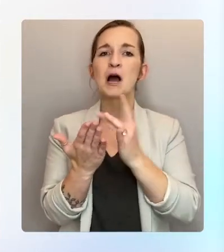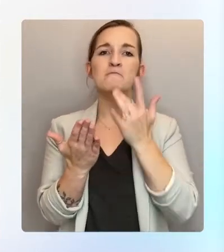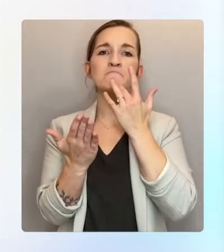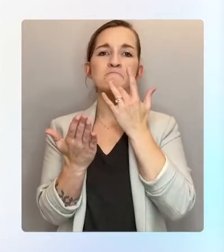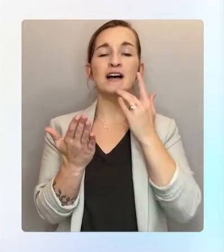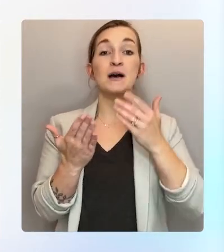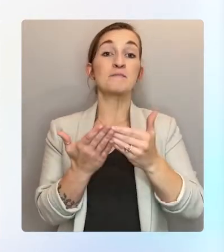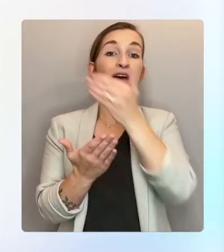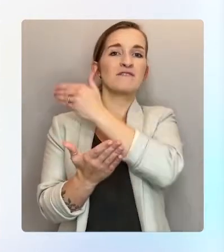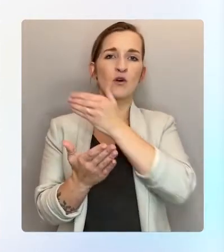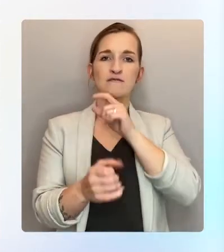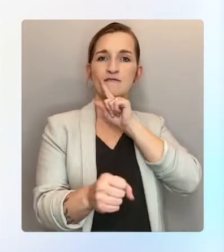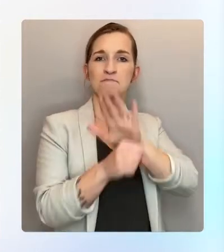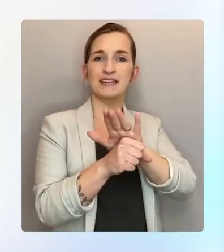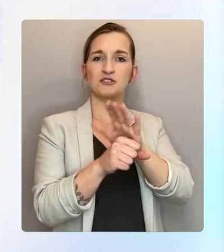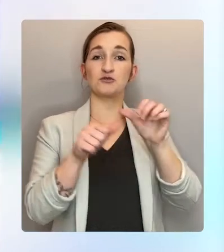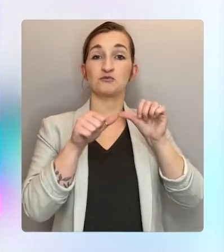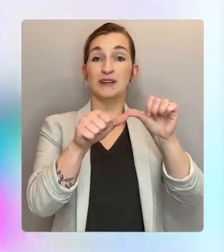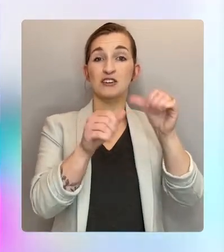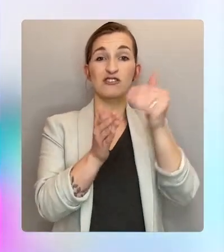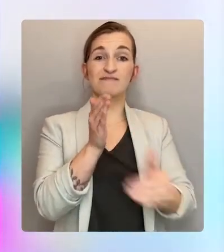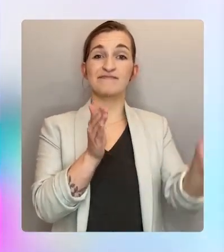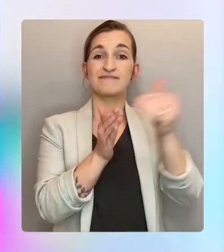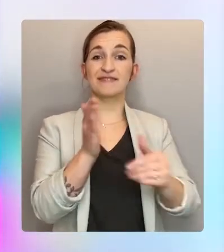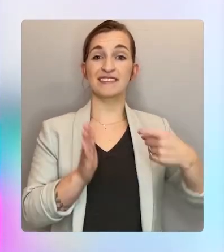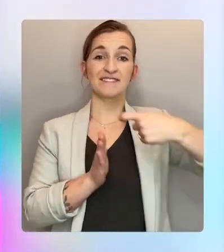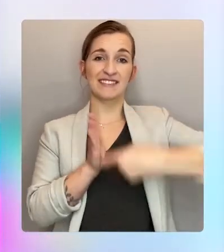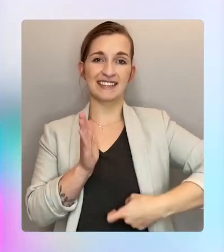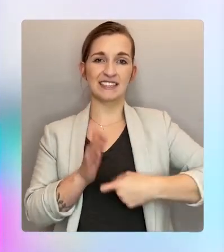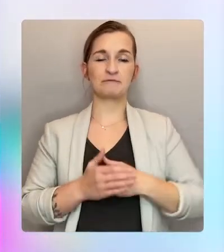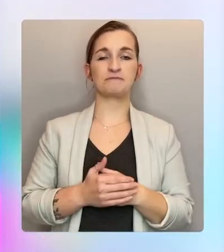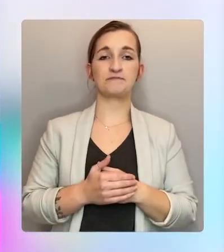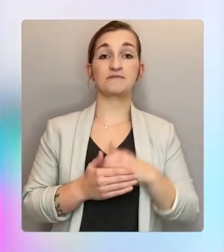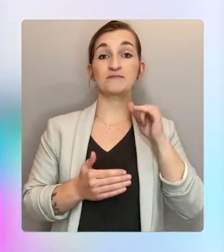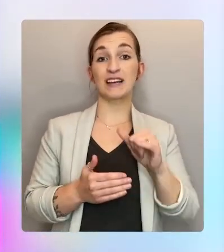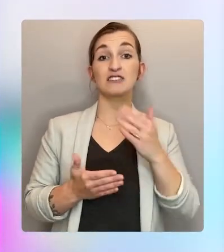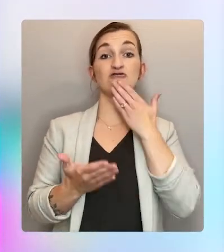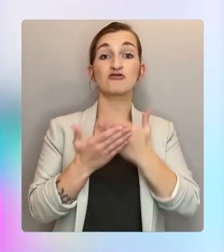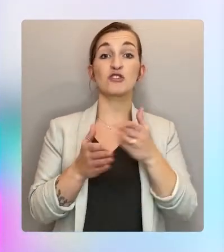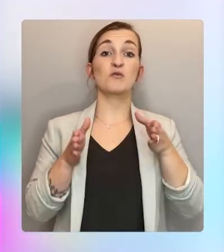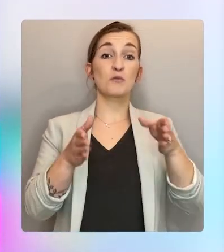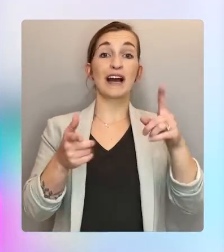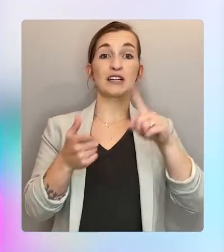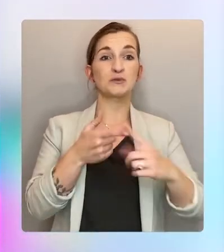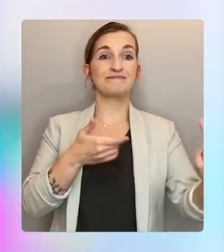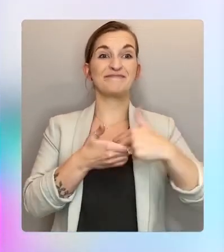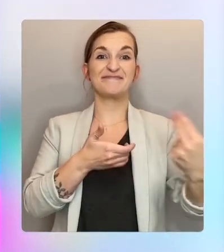This is a great way to increase user adoption. In addition, you can fine-tune